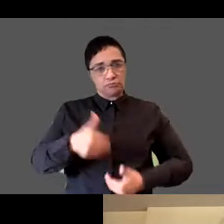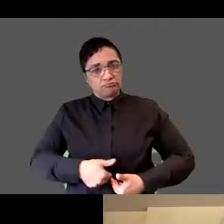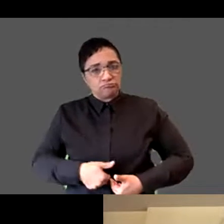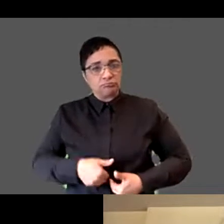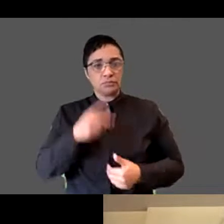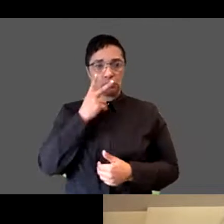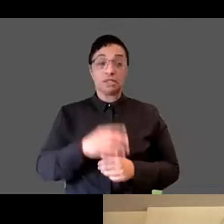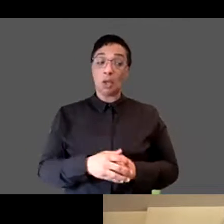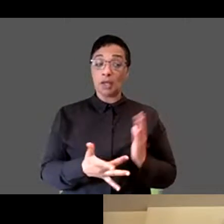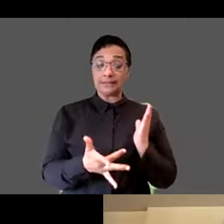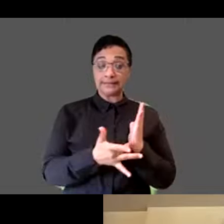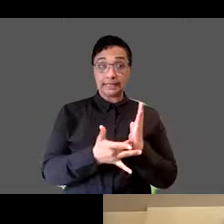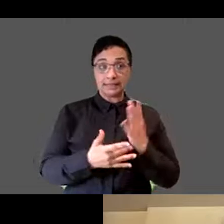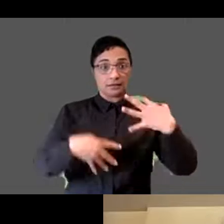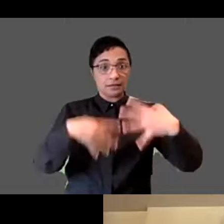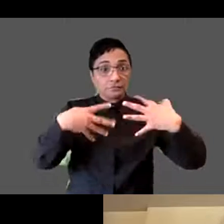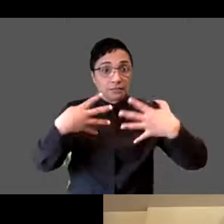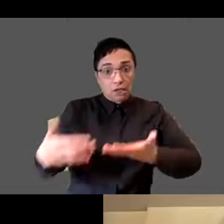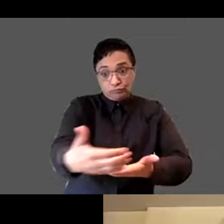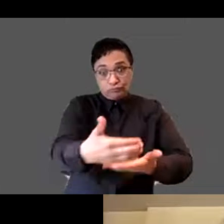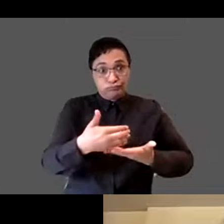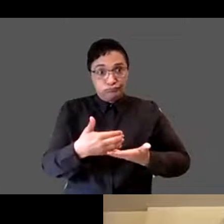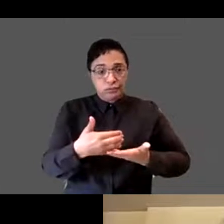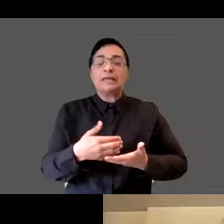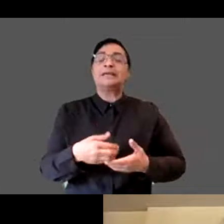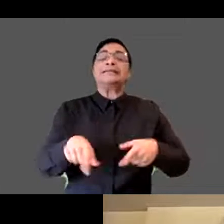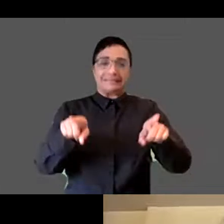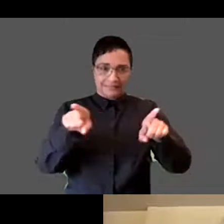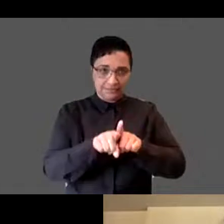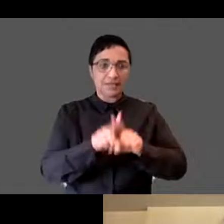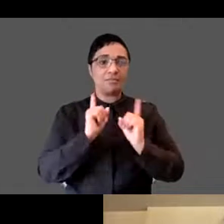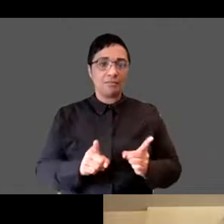of data collection, we have to do the same kind of work on the ethical side, and there